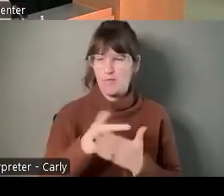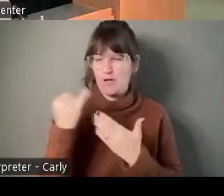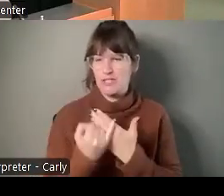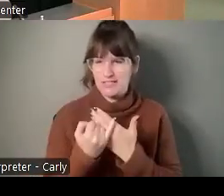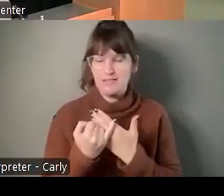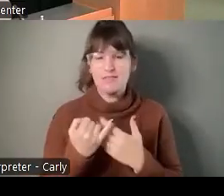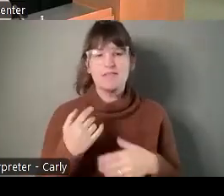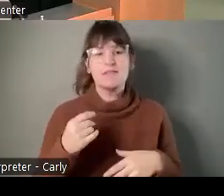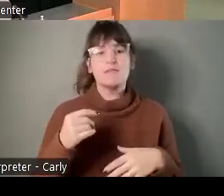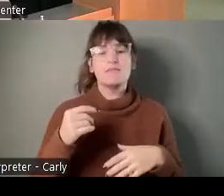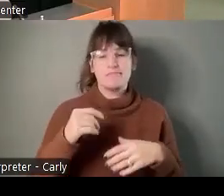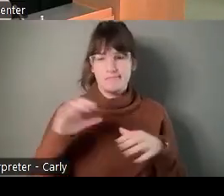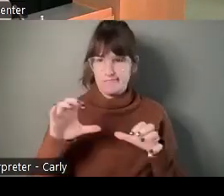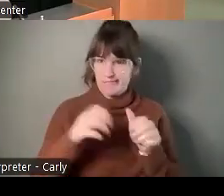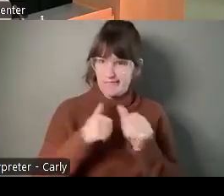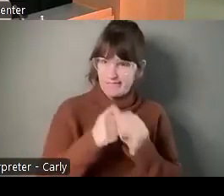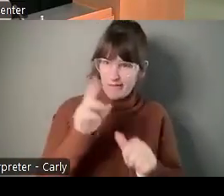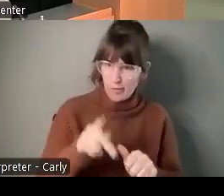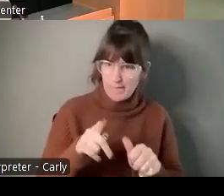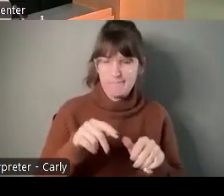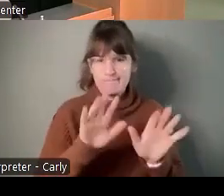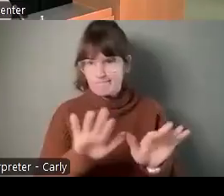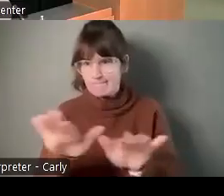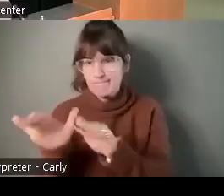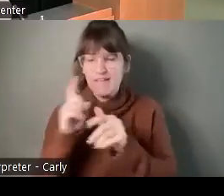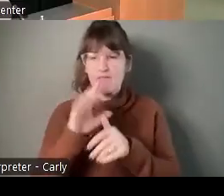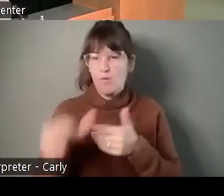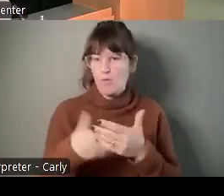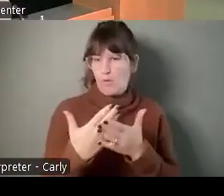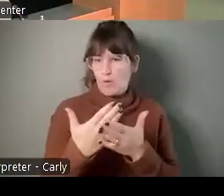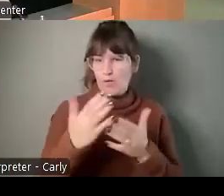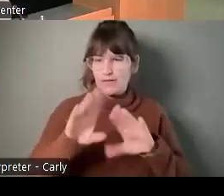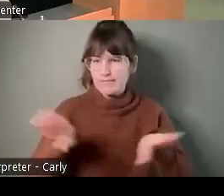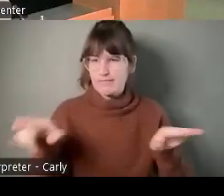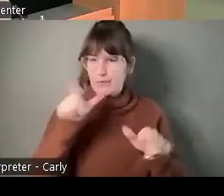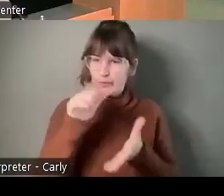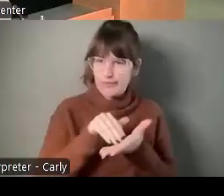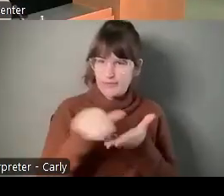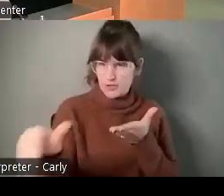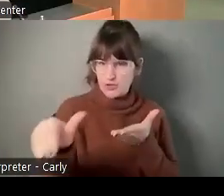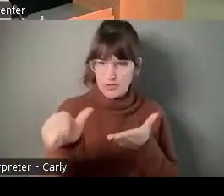follow-ups for kids that had been discharged from the RSP um intervention on our unit. Um